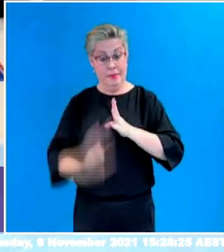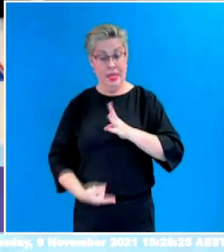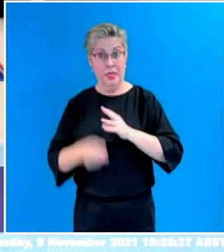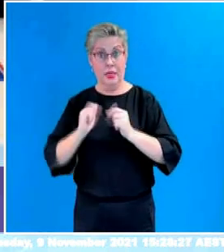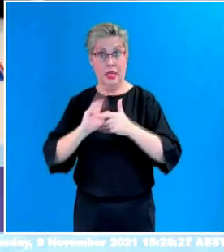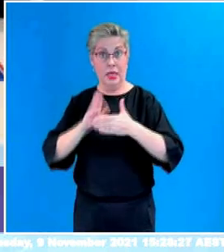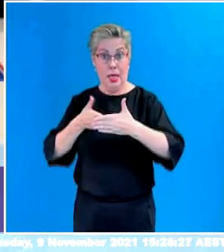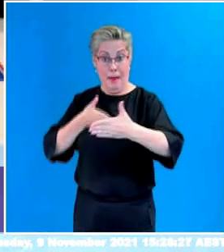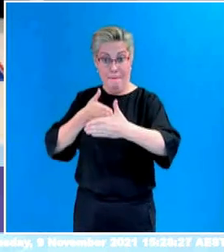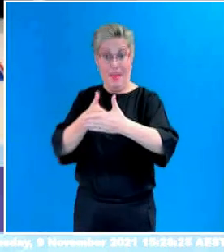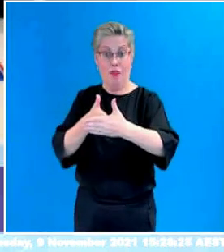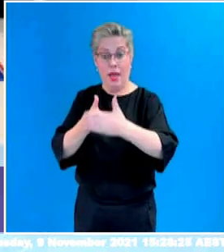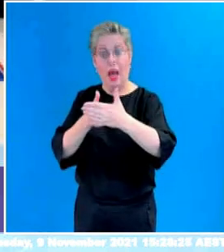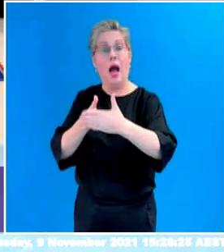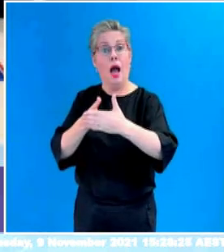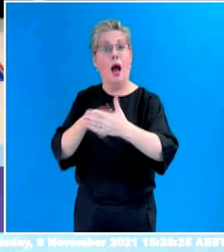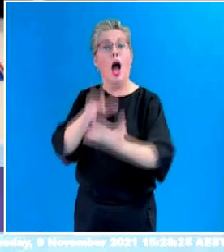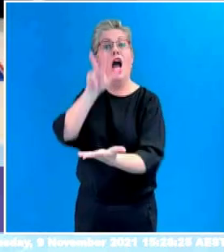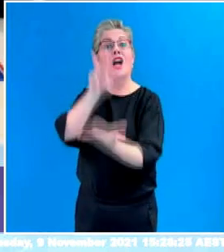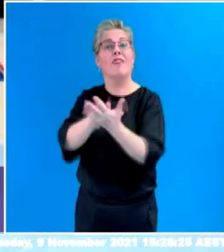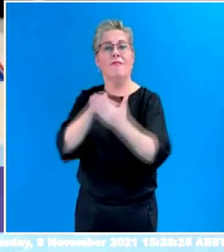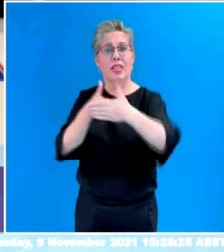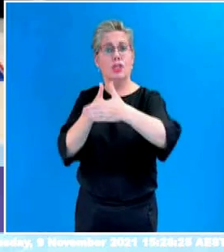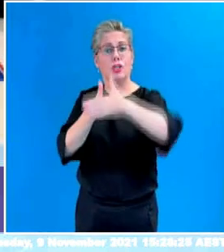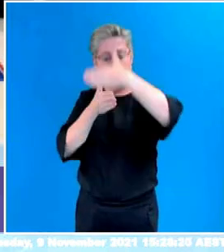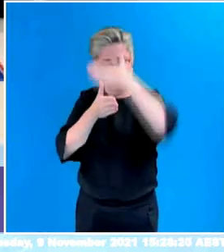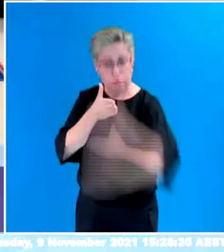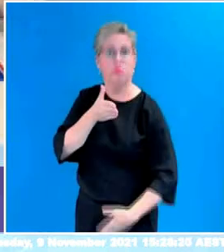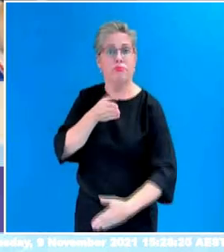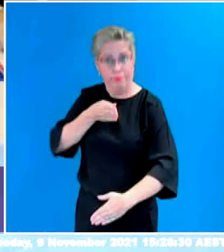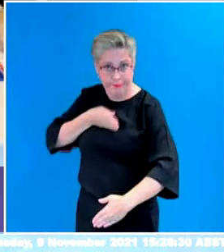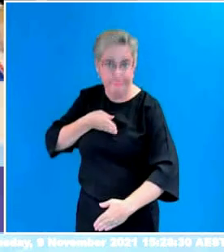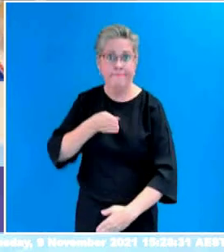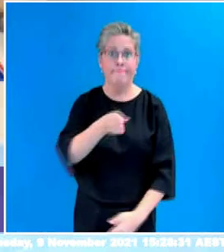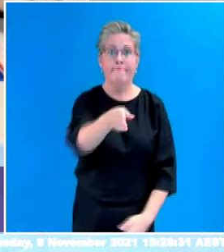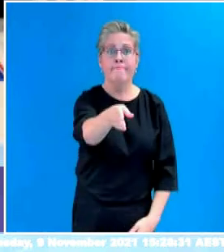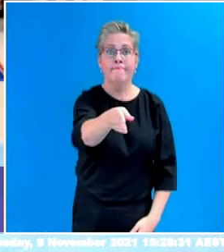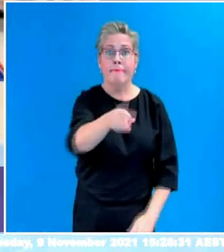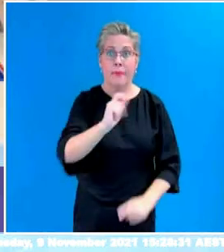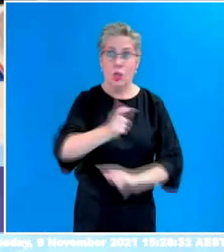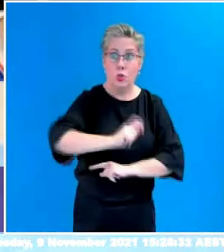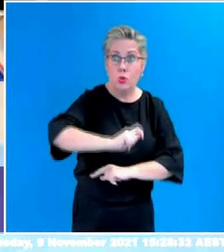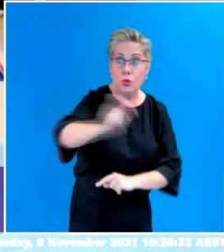claim on the basis of race, if that's applicable, and that is certainly the case under Australian law, that there are no ---